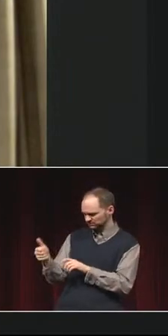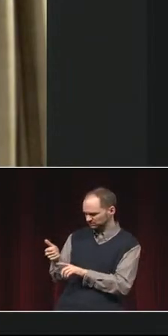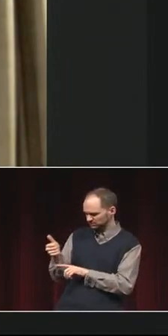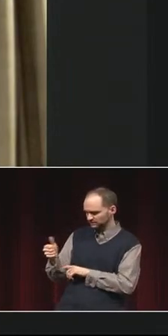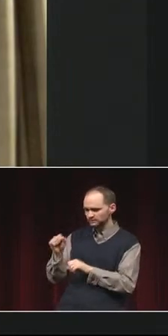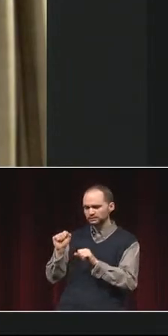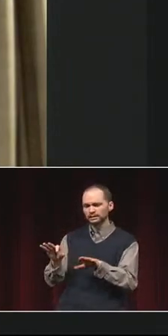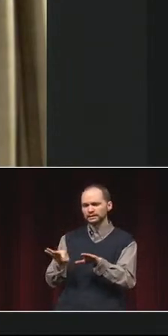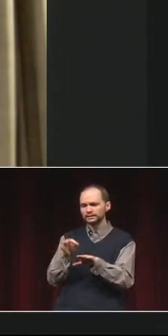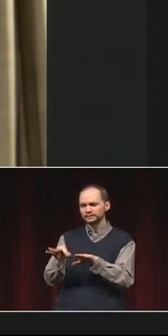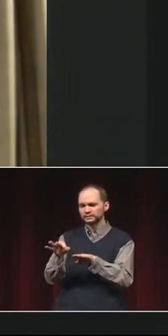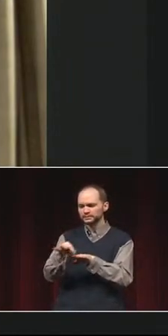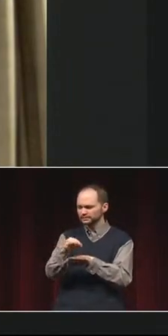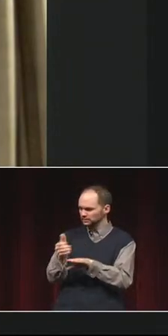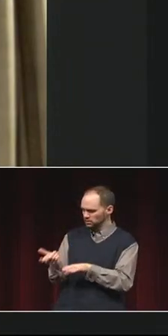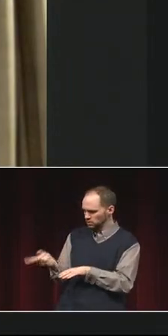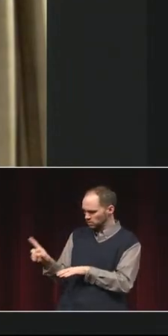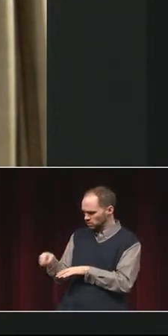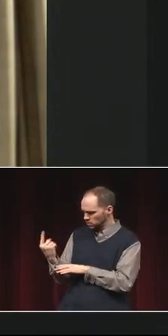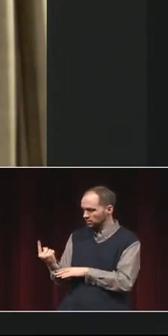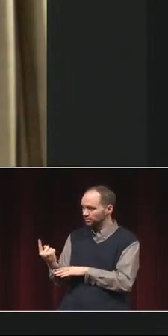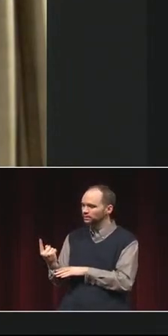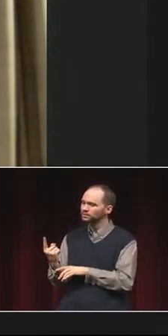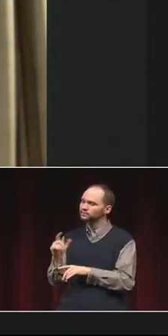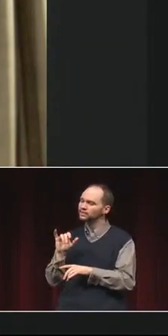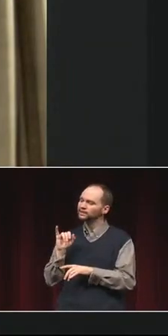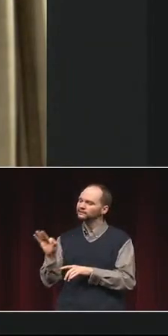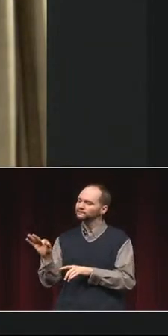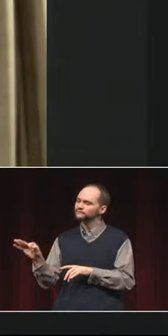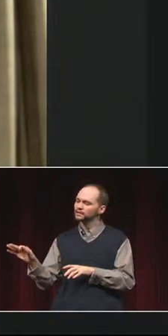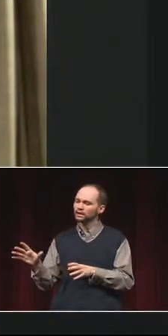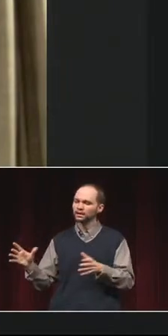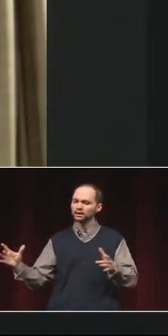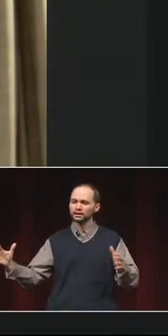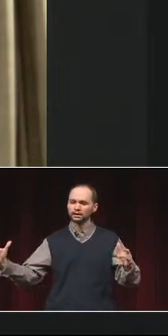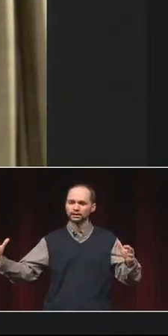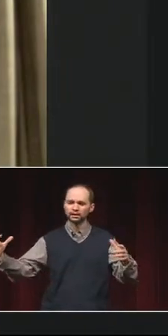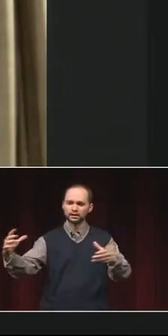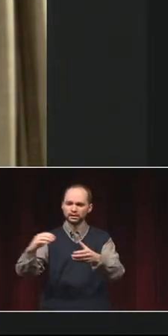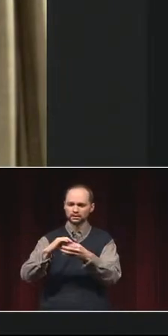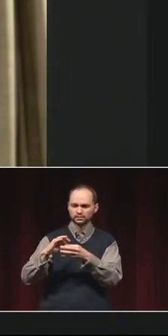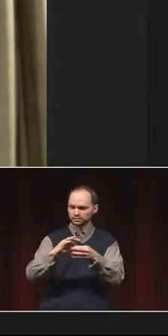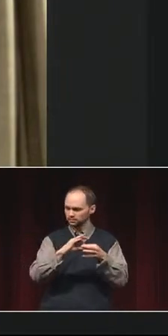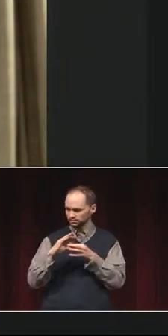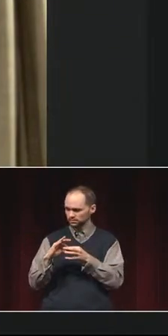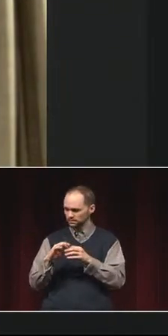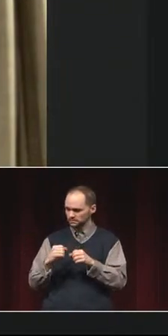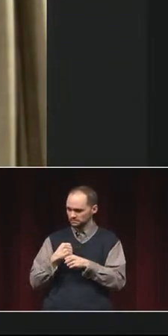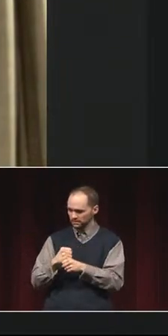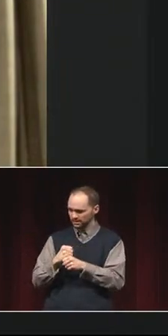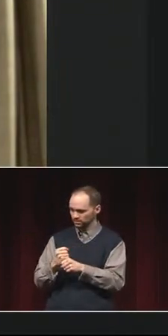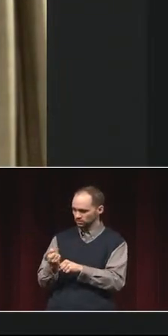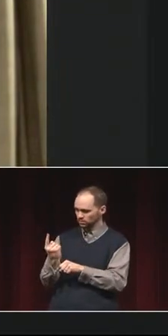how much greater the quilt would have been had many hands contributed to its process.